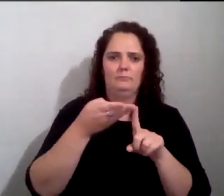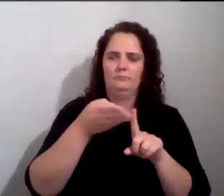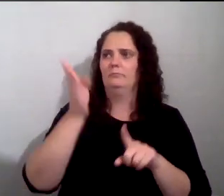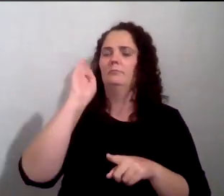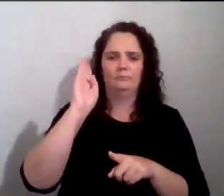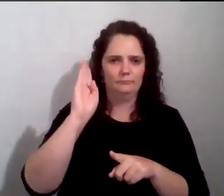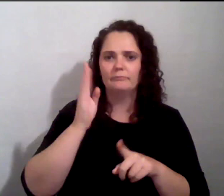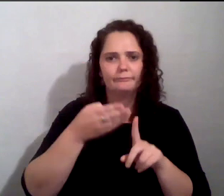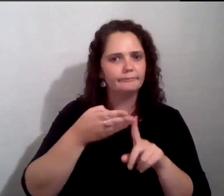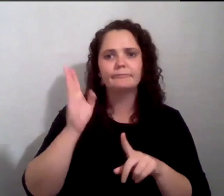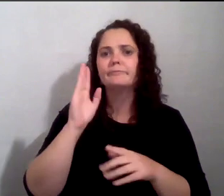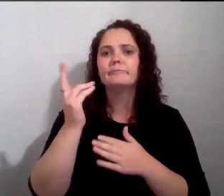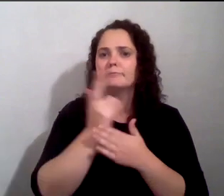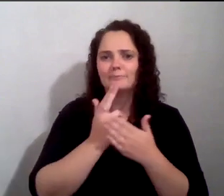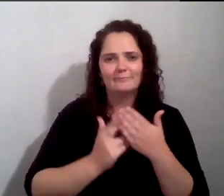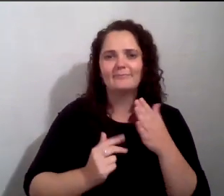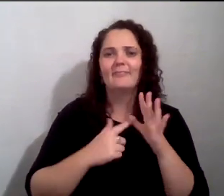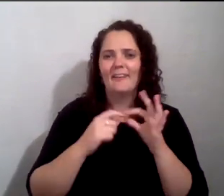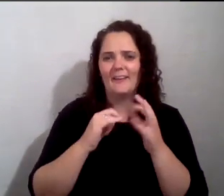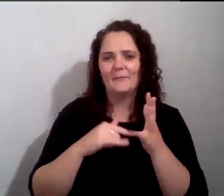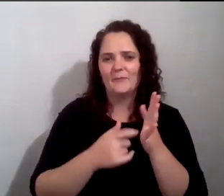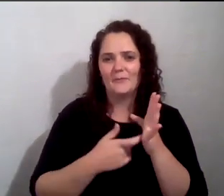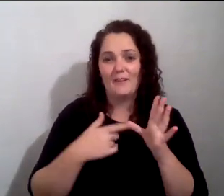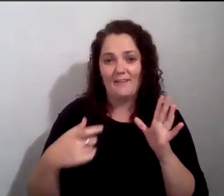paintings and once they've made that leap into abstraction,